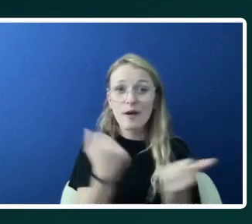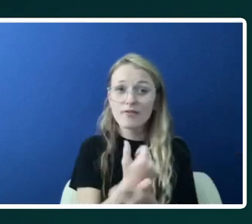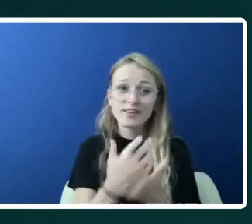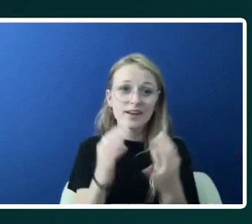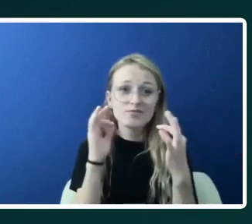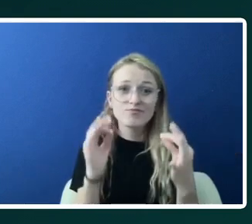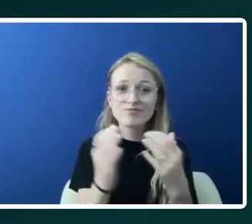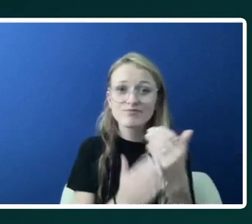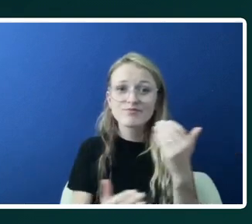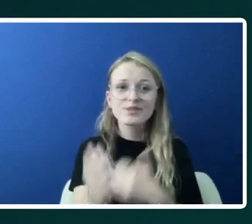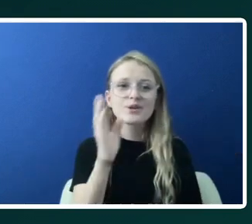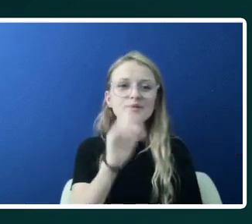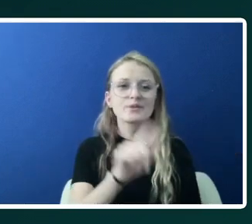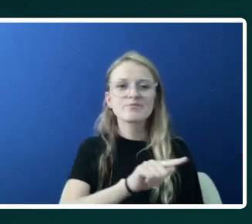over to Beth now. Beth Evans: